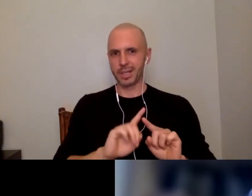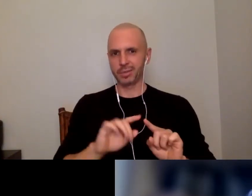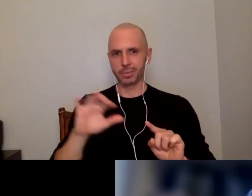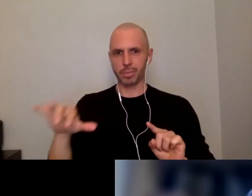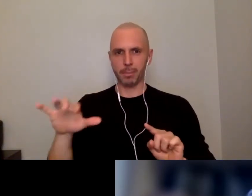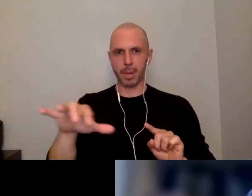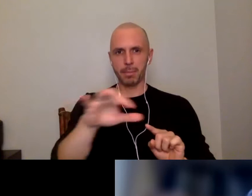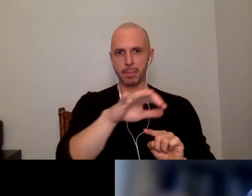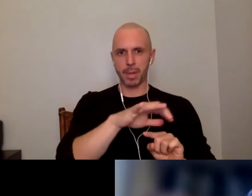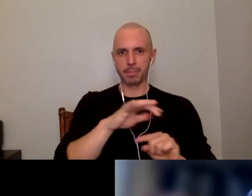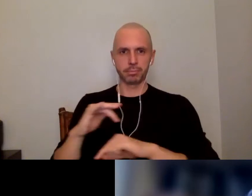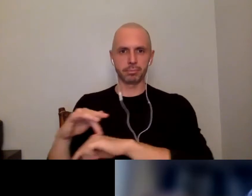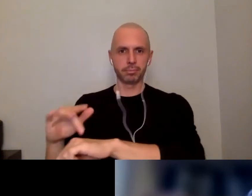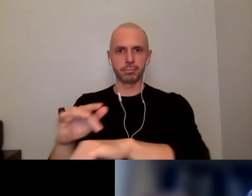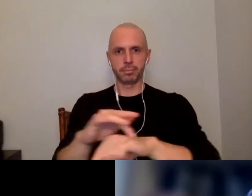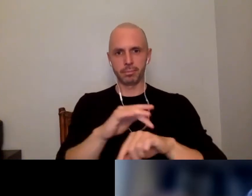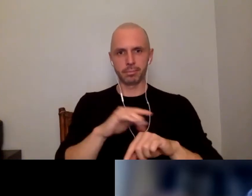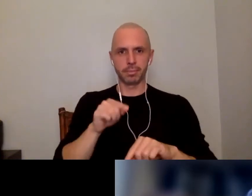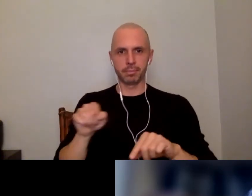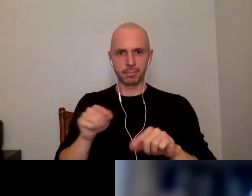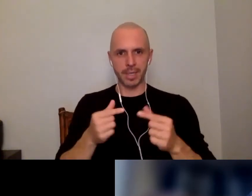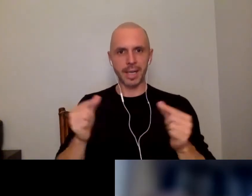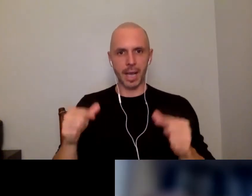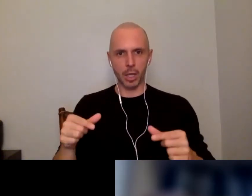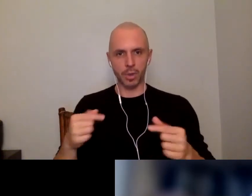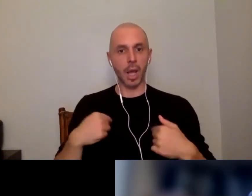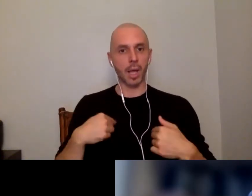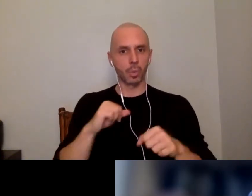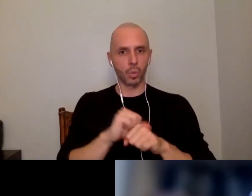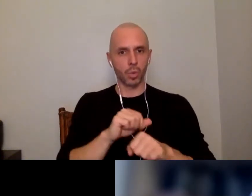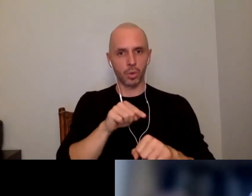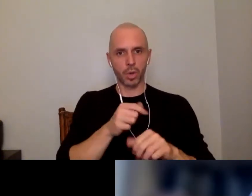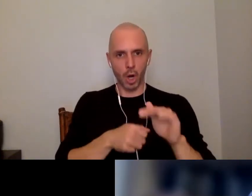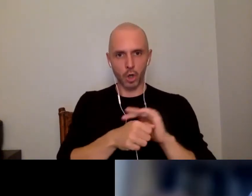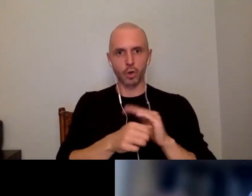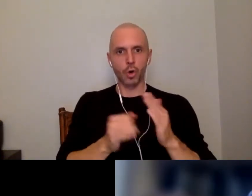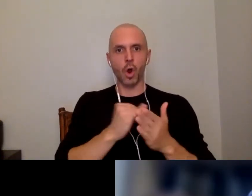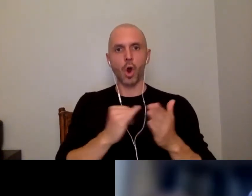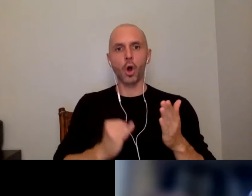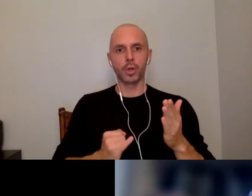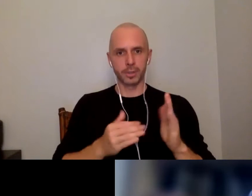and so the artist run center field , the sphere the realm of you know those spaces you know some